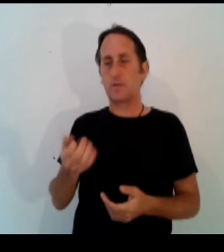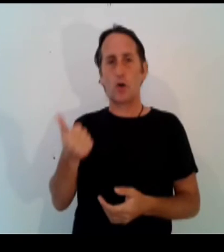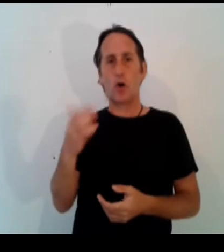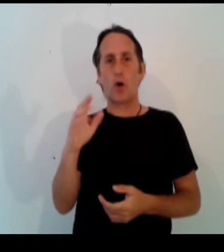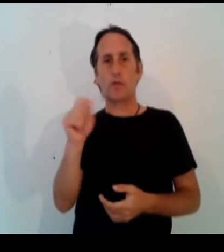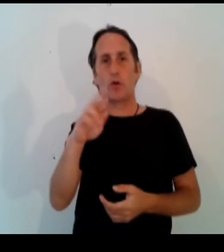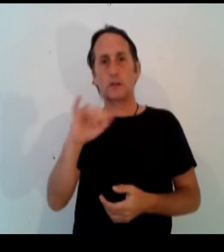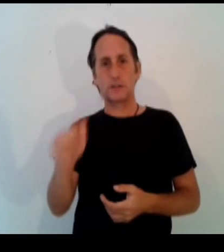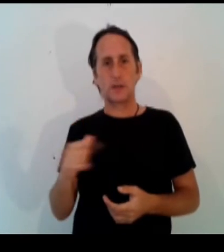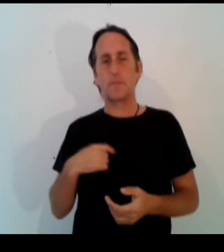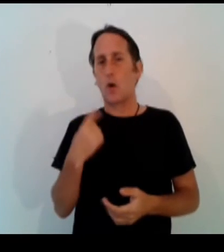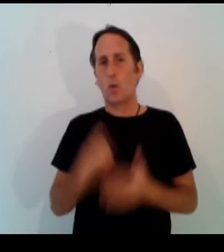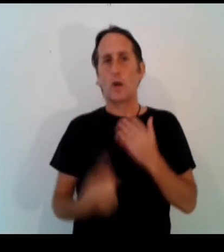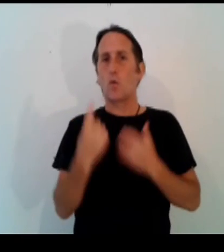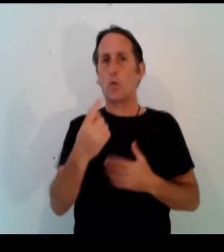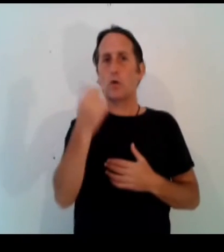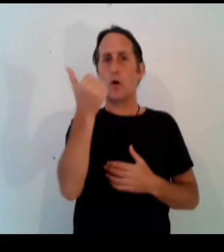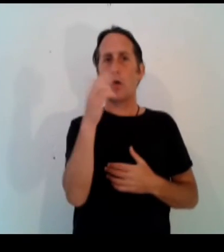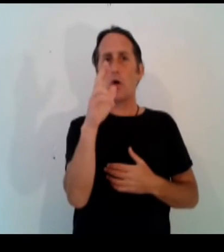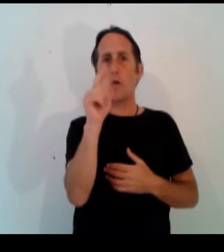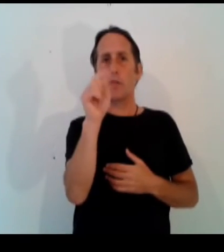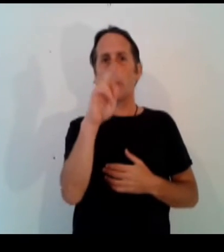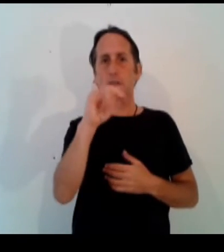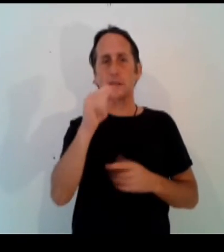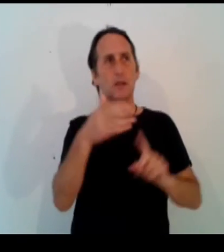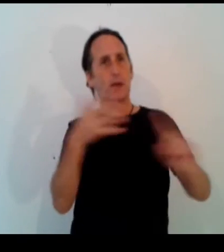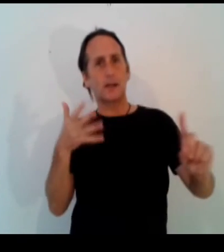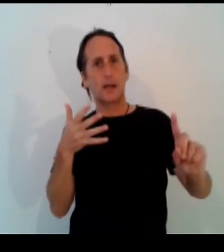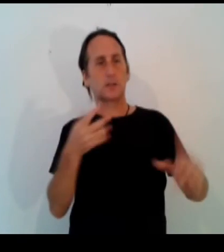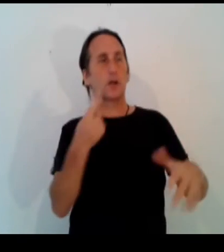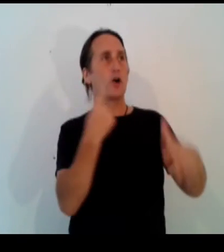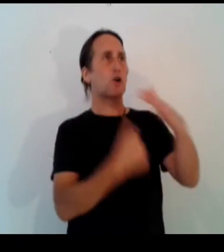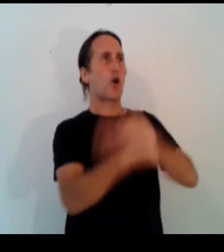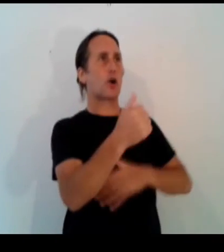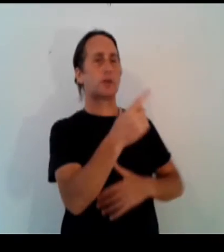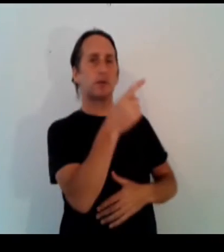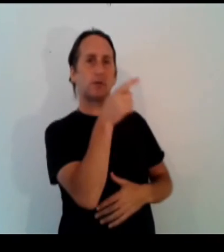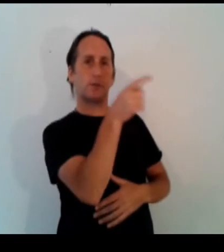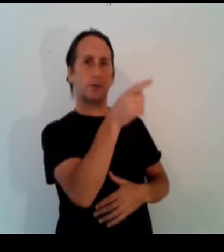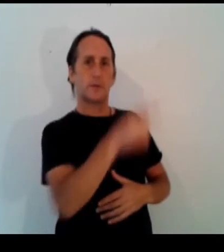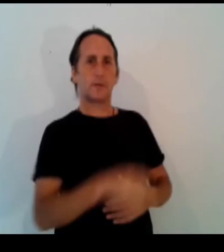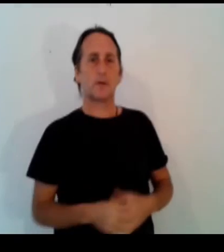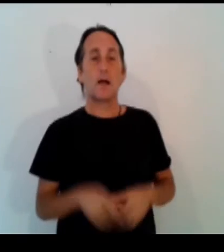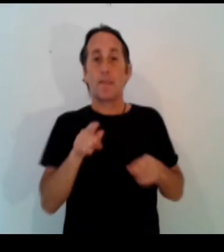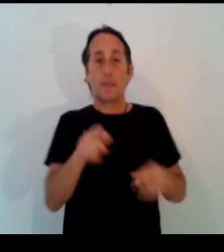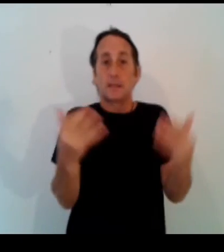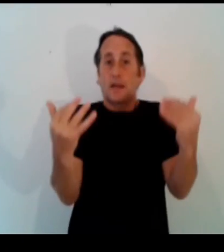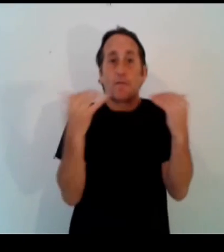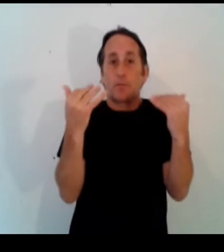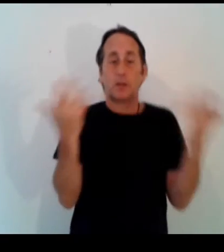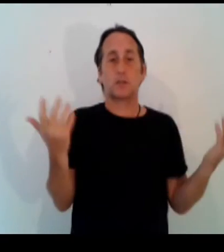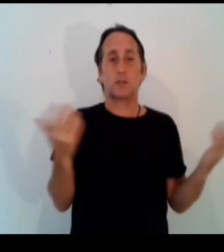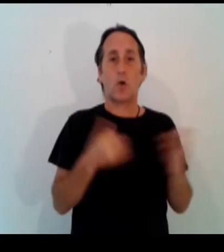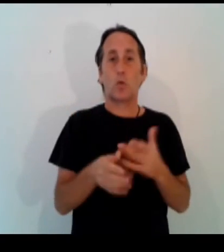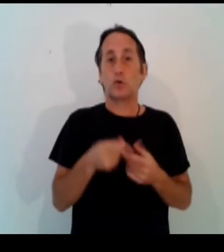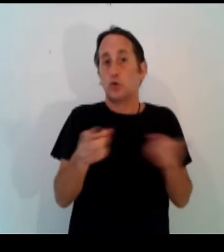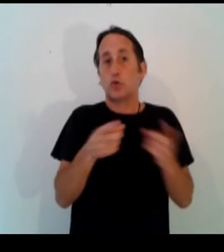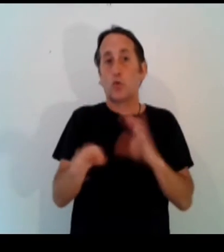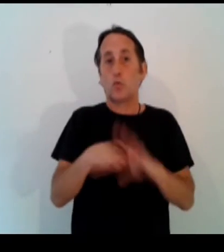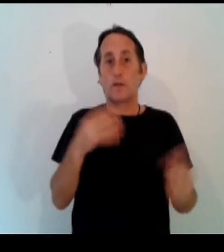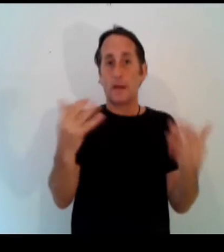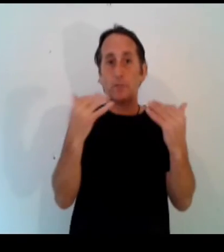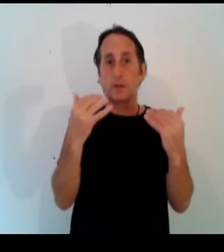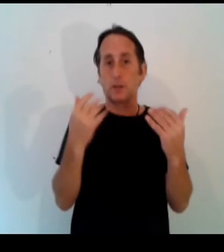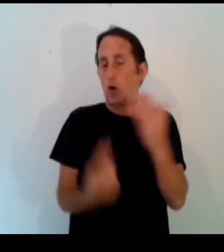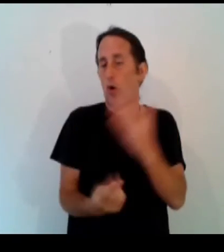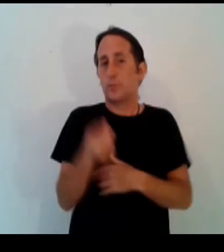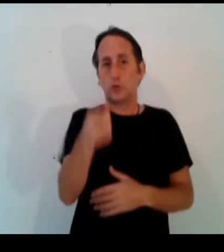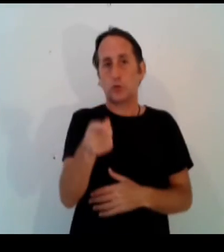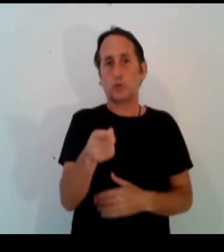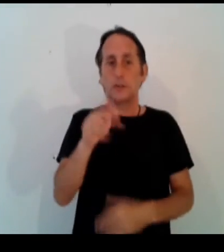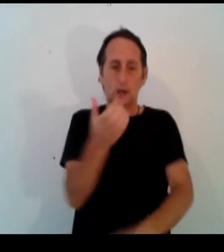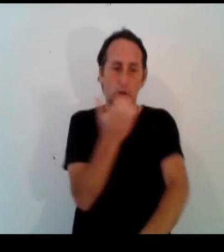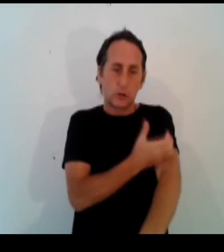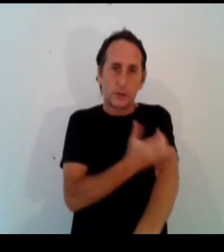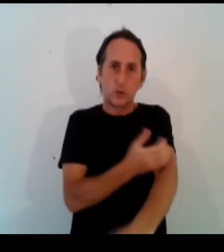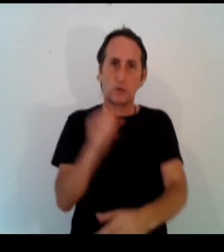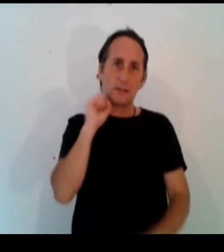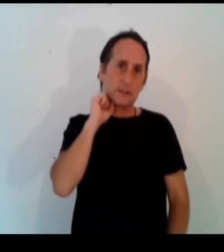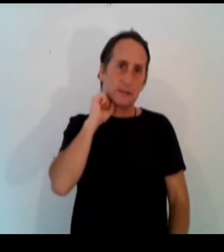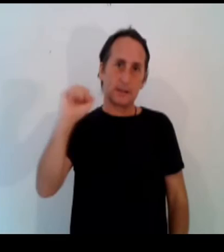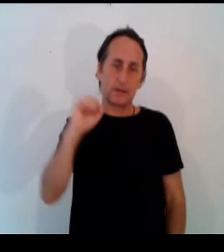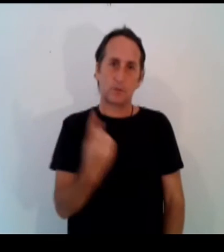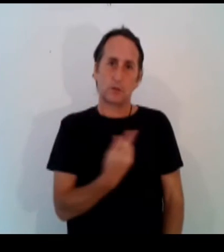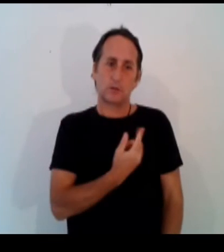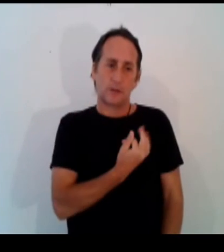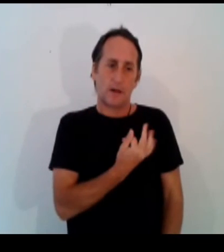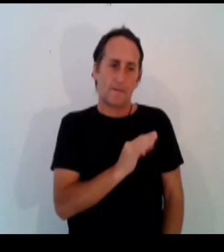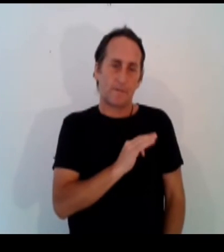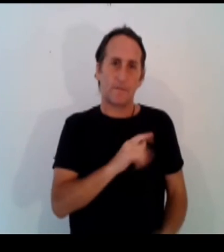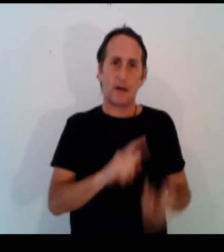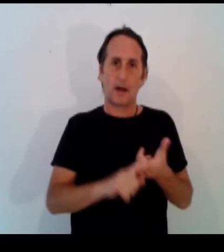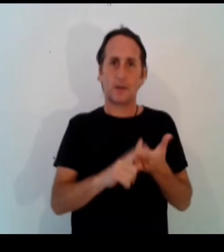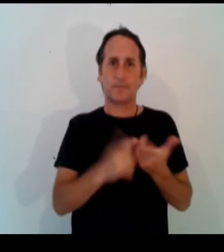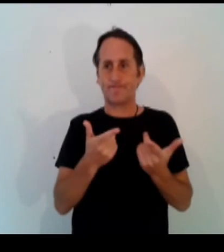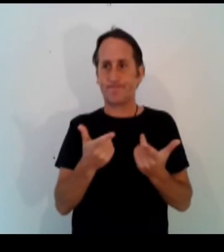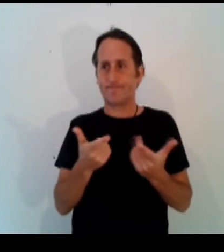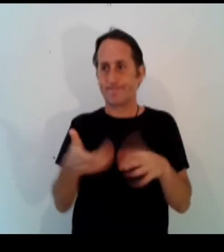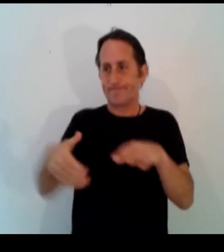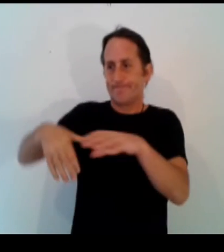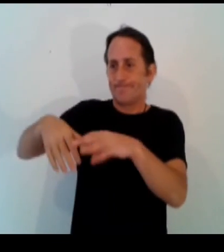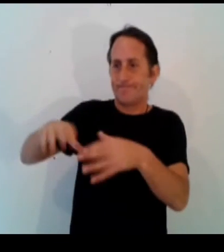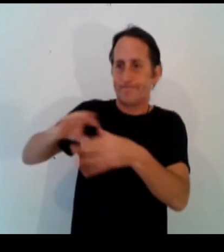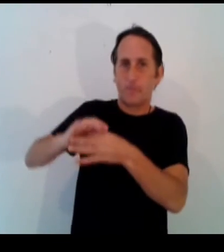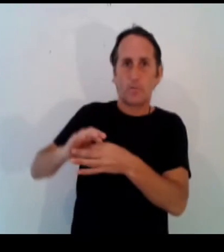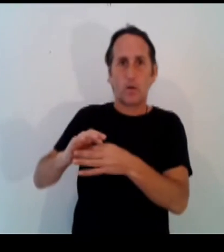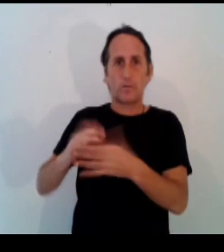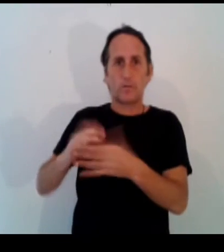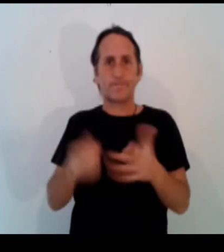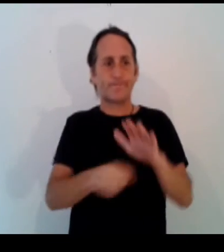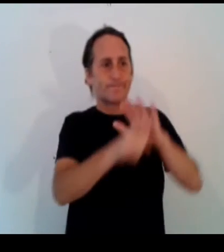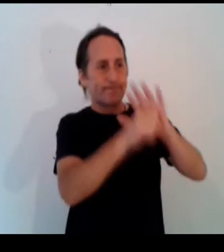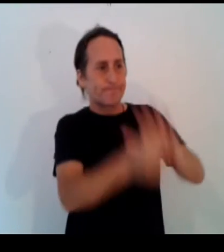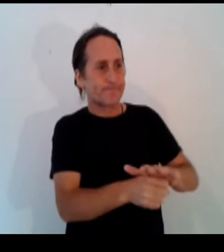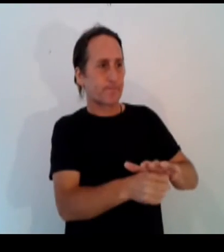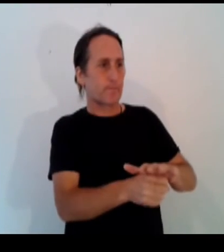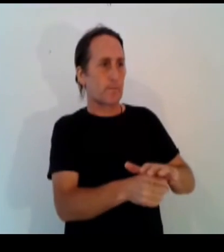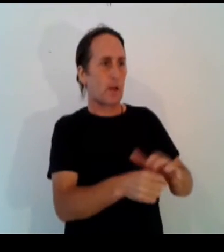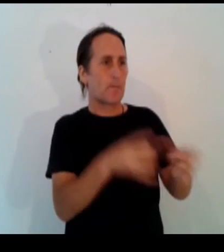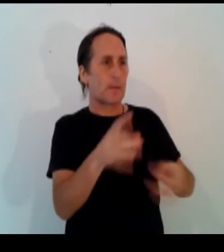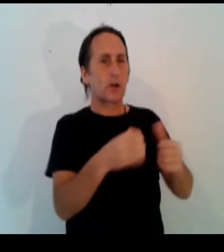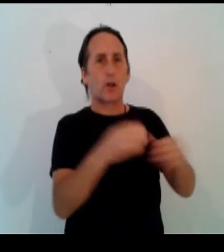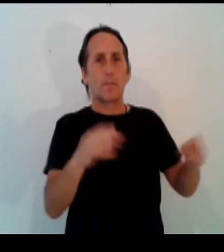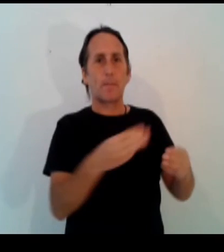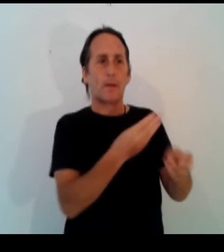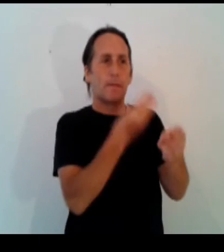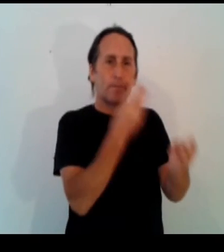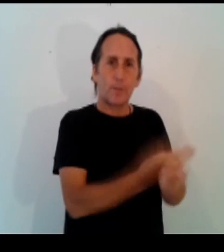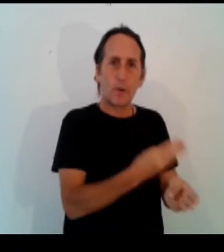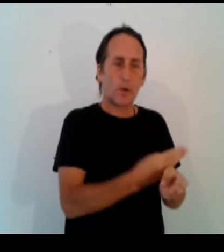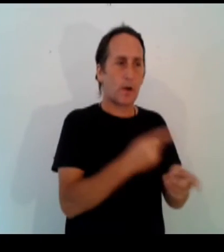That's the information, whatever you decide to do with that information is up to yourself, continue being a slave and contributing to the impoverishment and murder of others